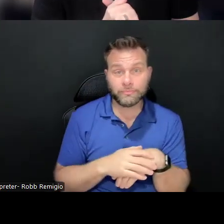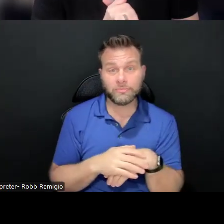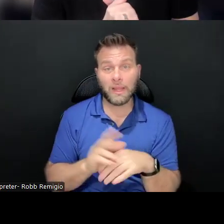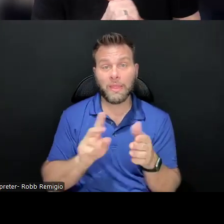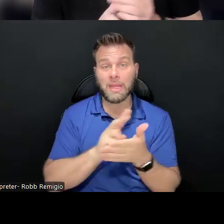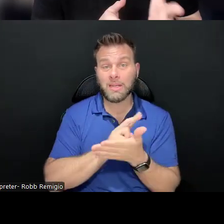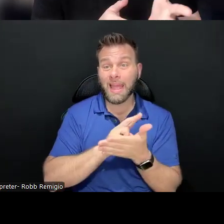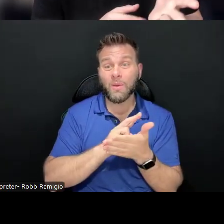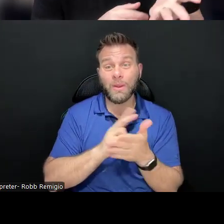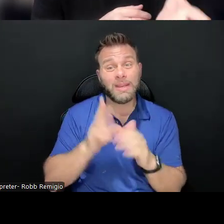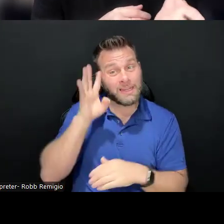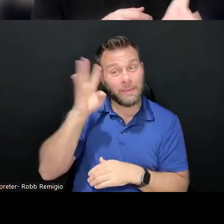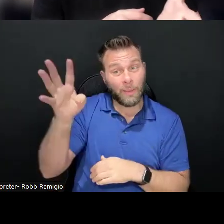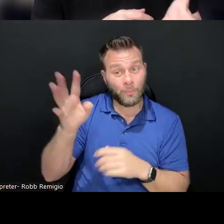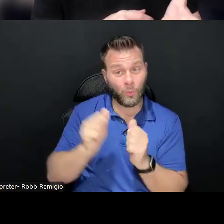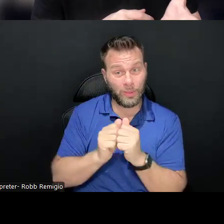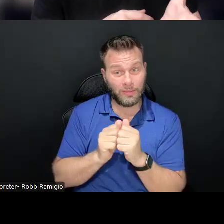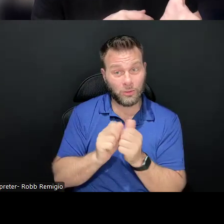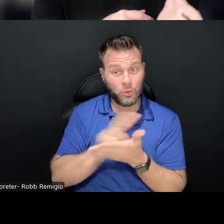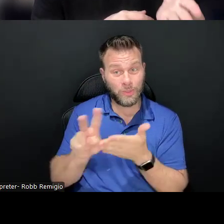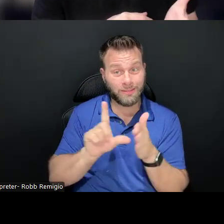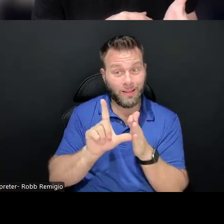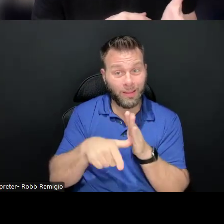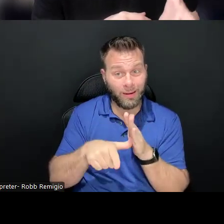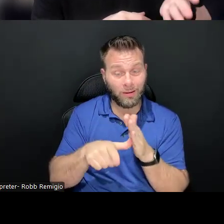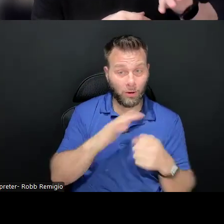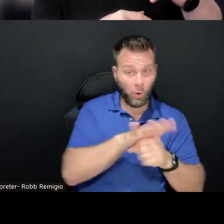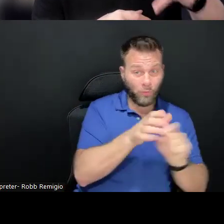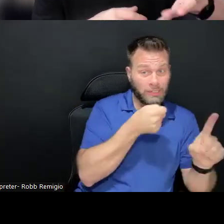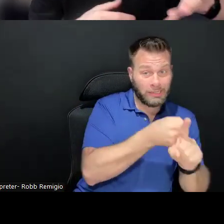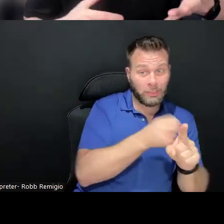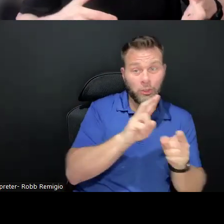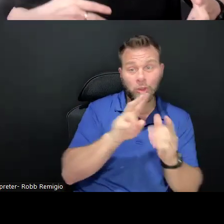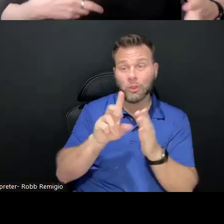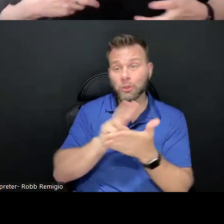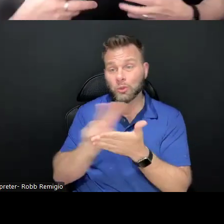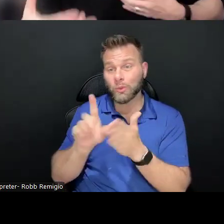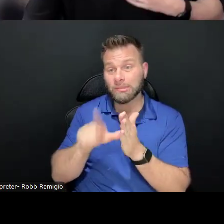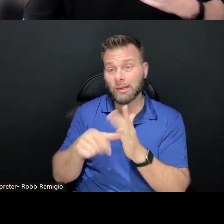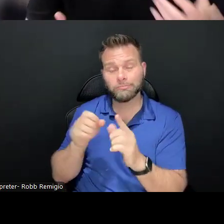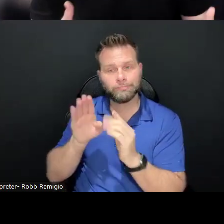came up with it in the span of two weeks after COVID hit. We are proud of this. We say, you know, we get so